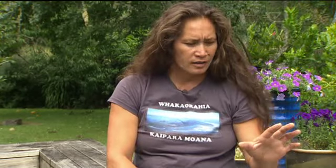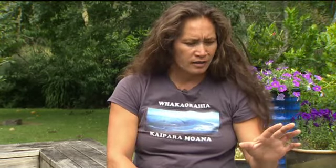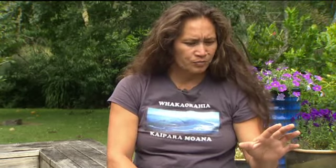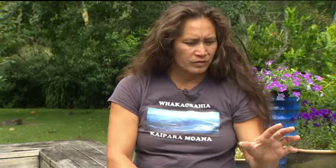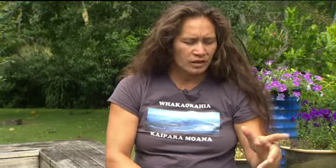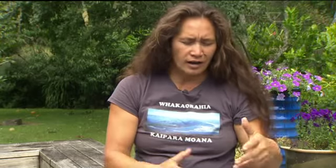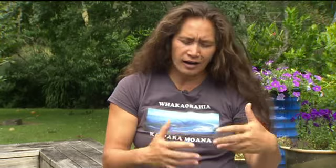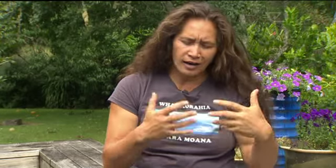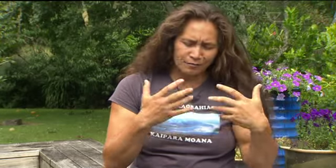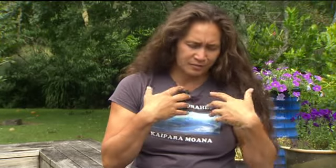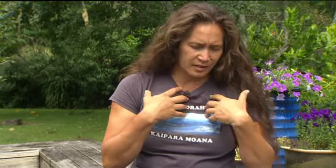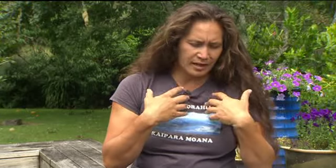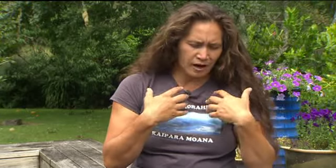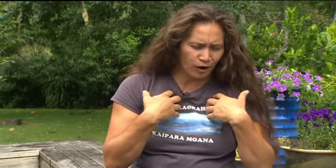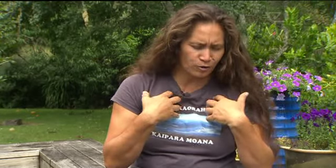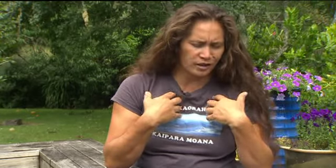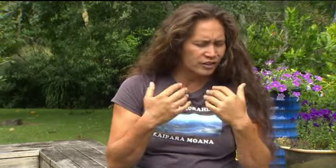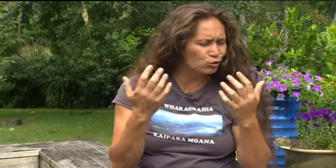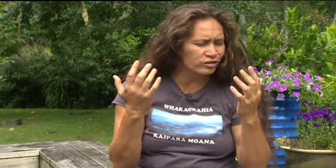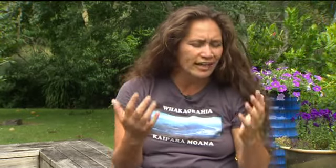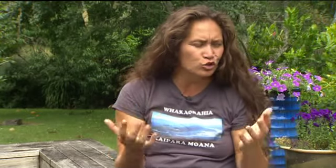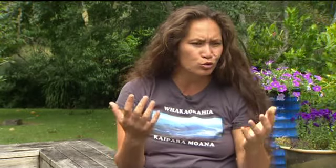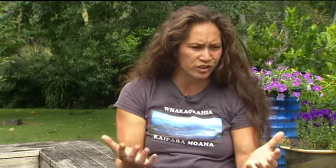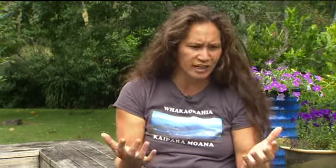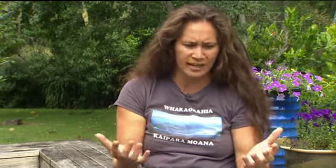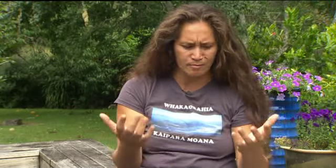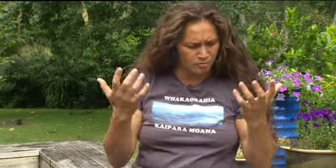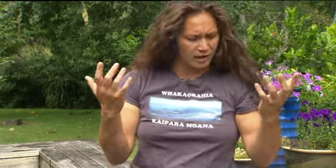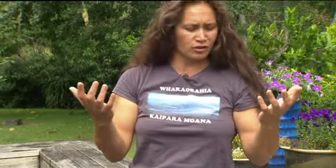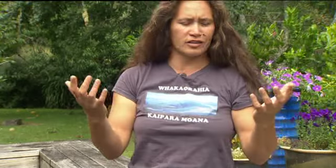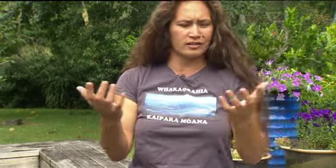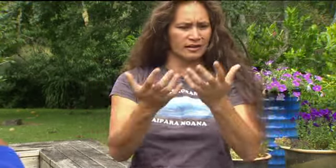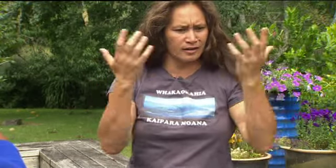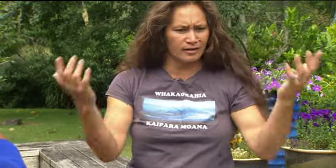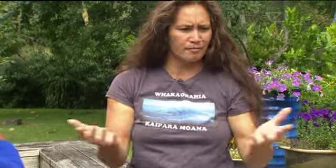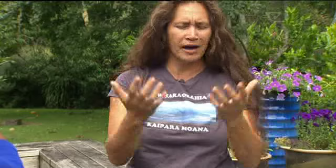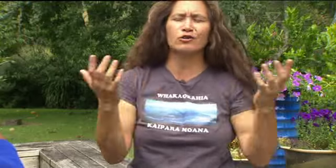it comes naturally to us to use our hands when we speak, sing,